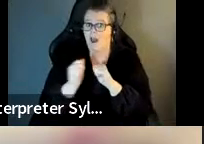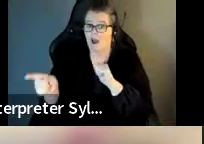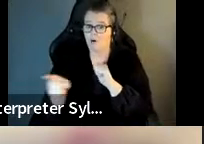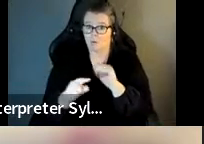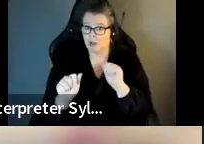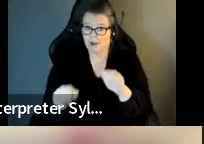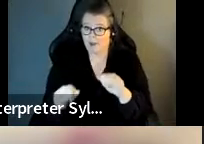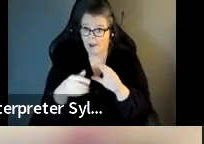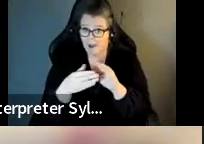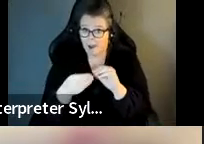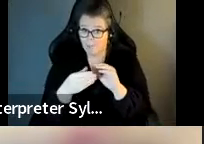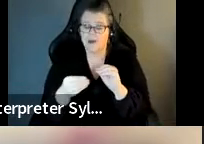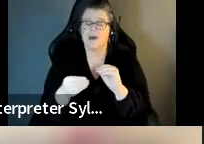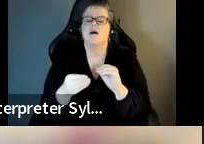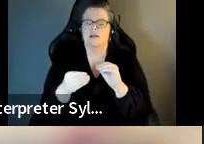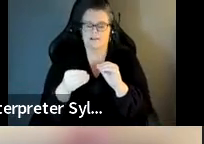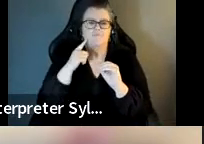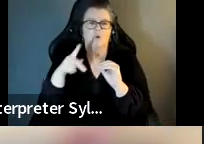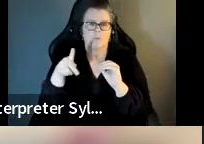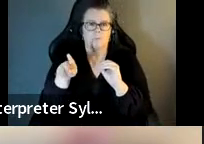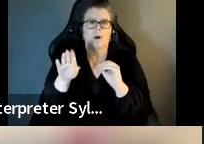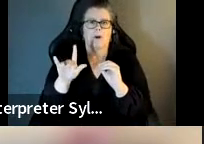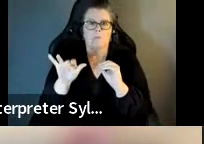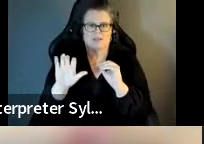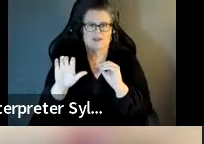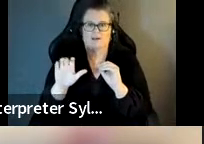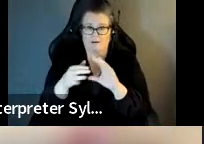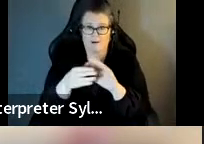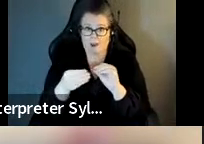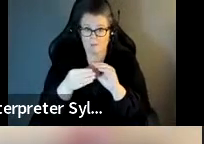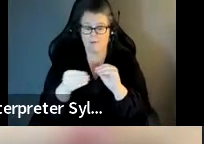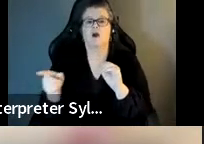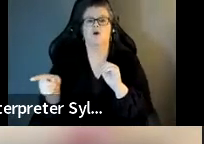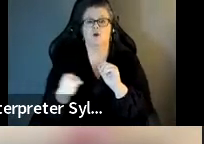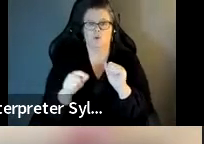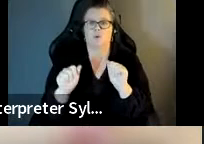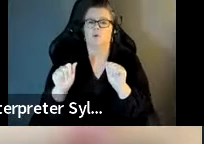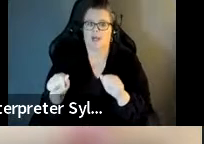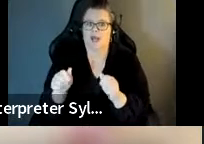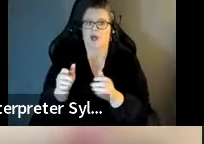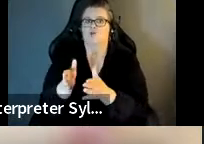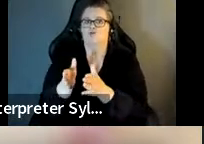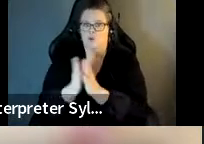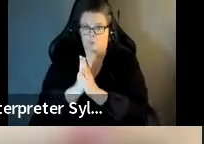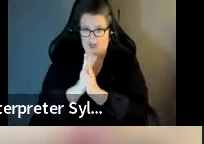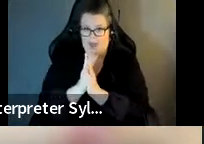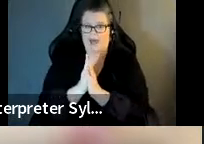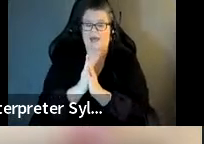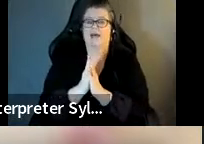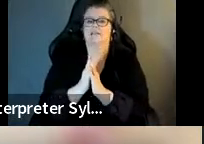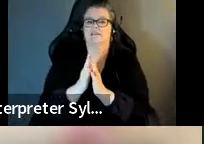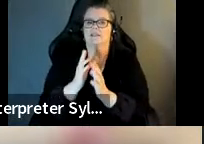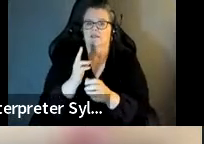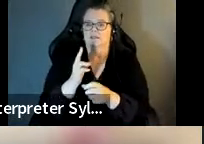So in order to do a public comment, you could request to speak using your Zoom's Q&A feature.